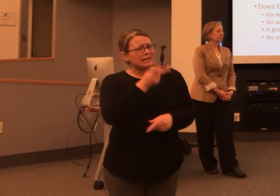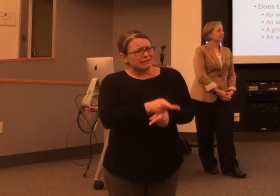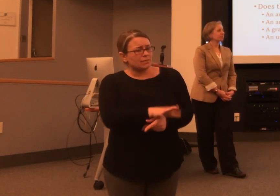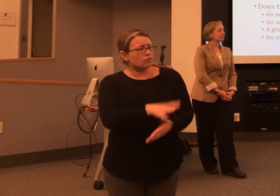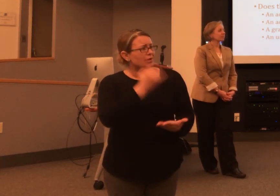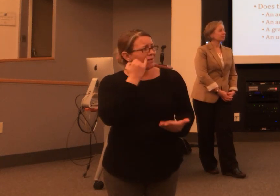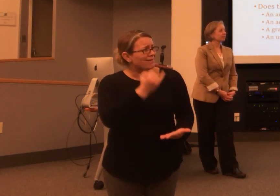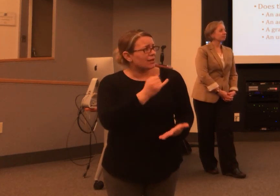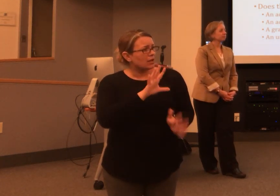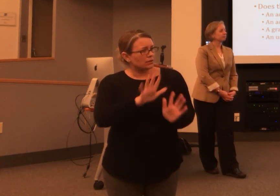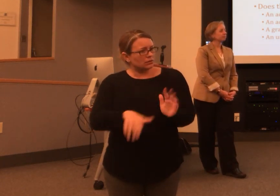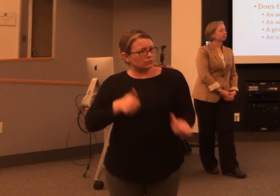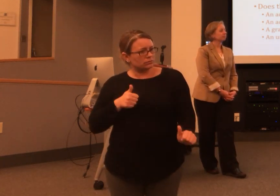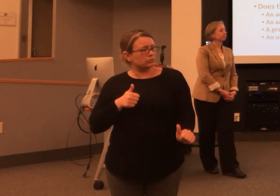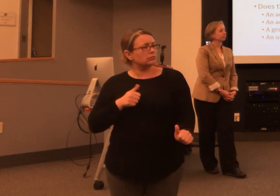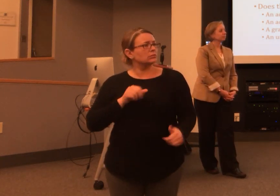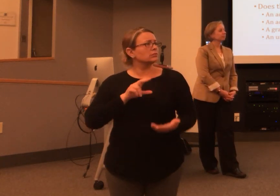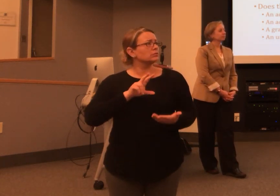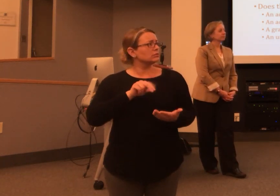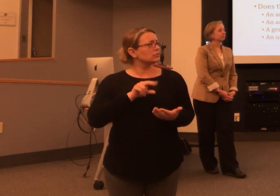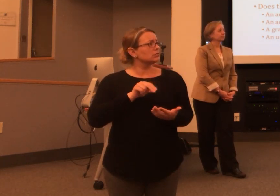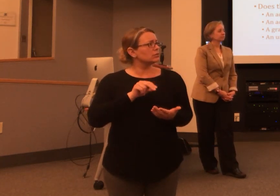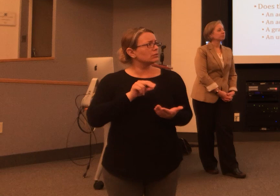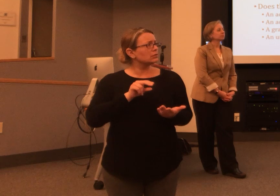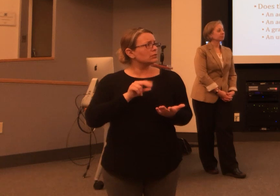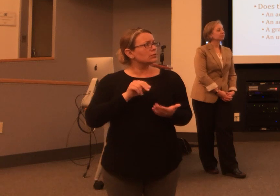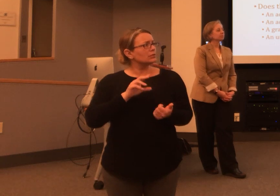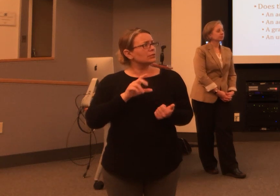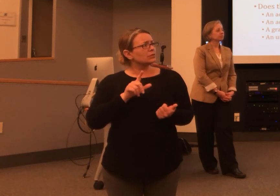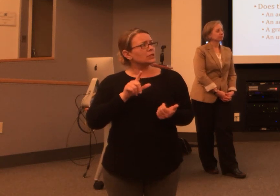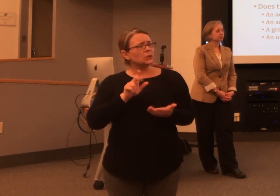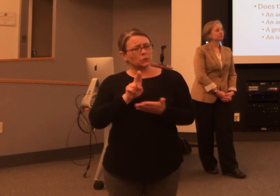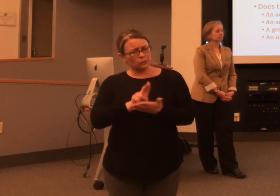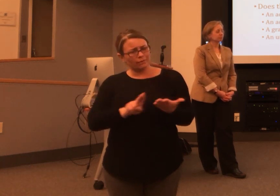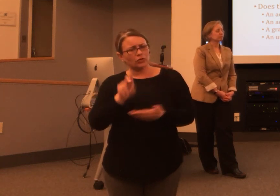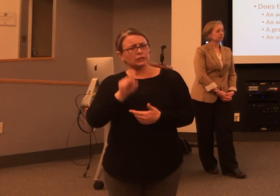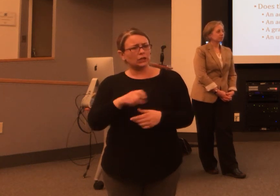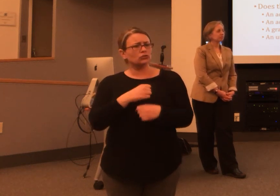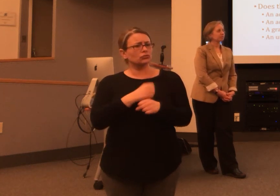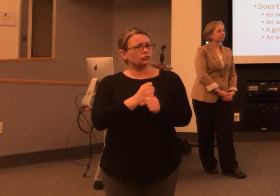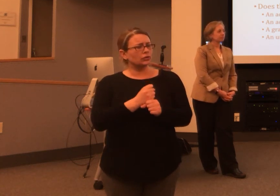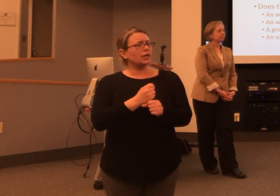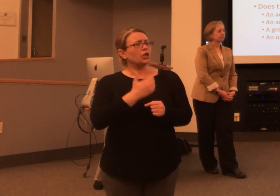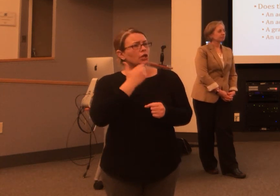And a university to find a good policy and balance, I think that it's free to be creative,